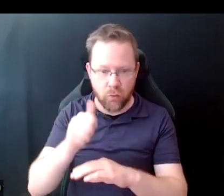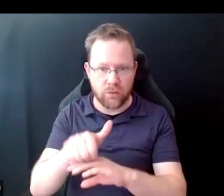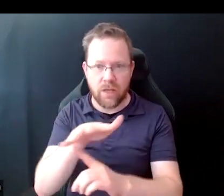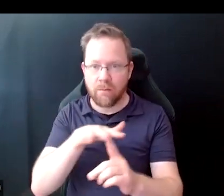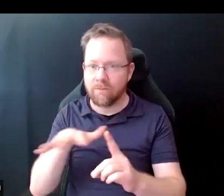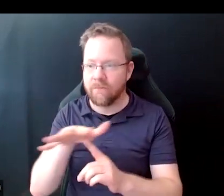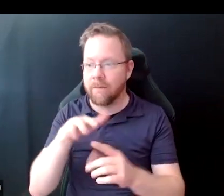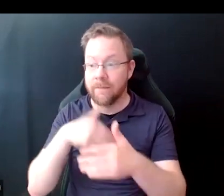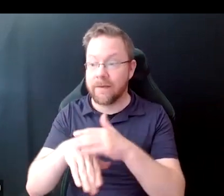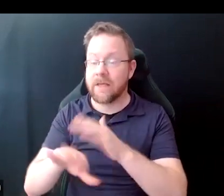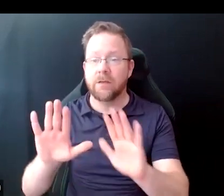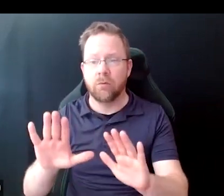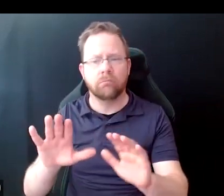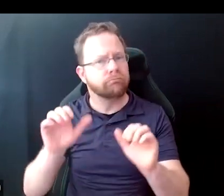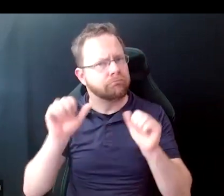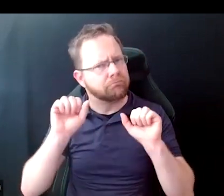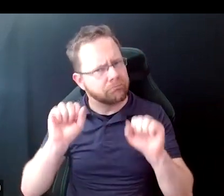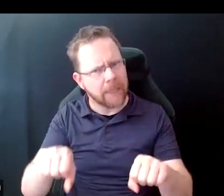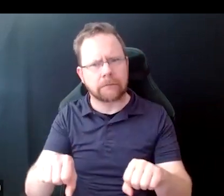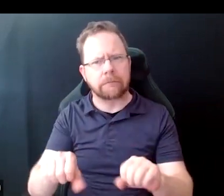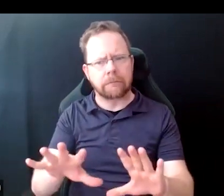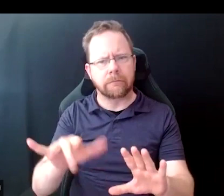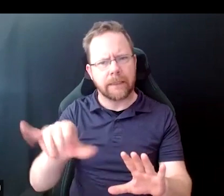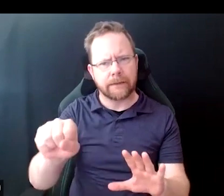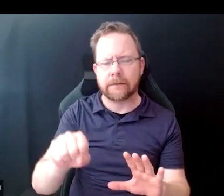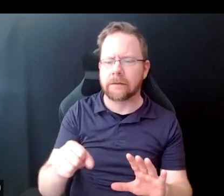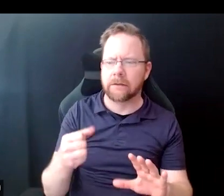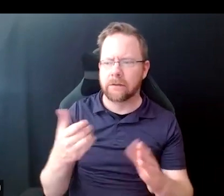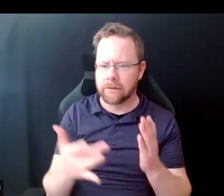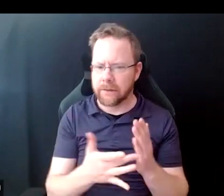then that can be, "Yes, we can do that. We have the technology, we have the smarts.